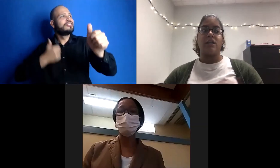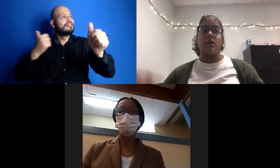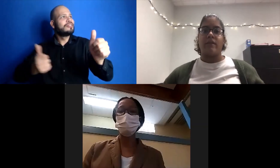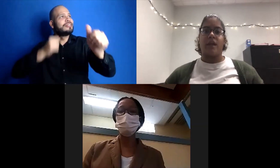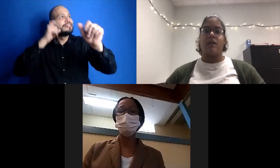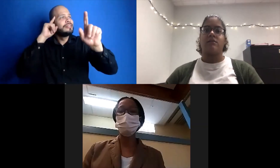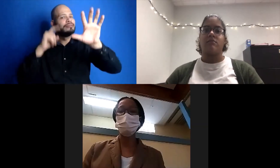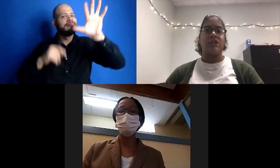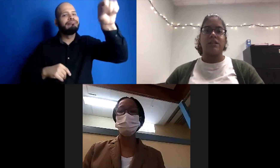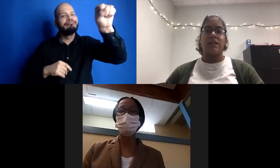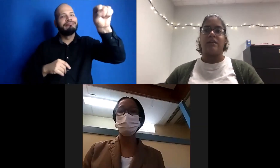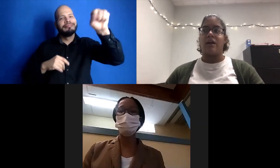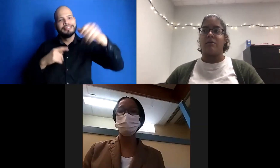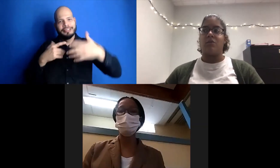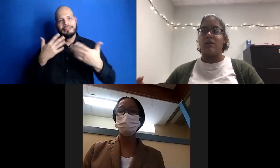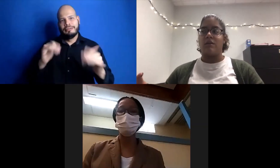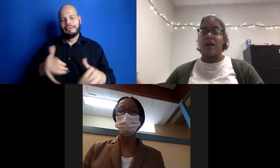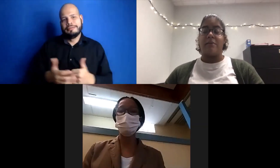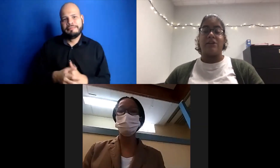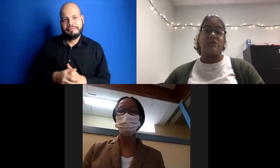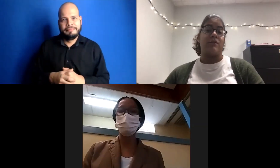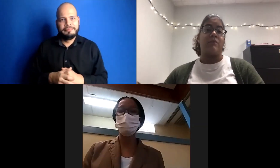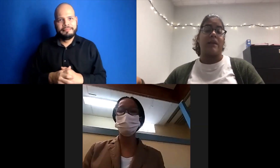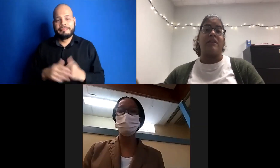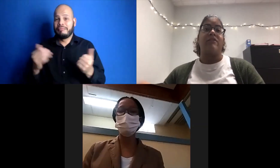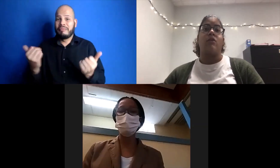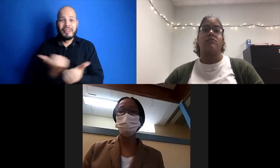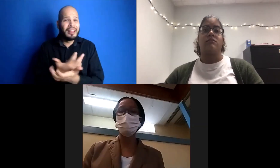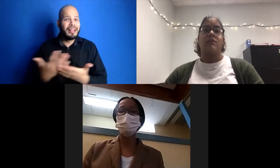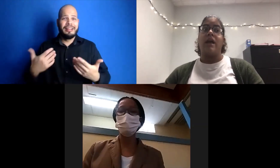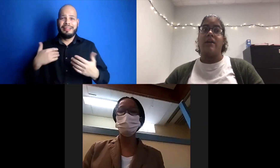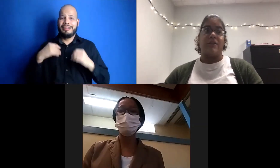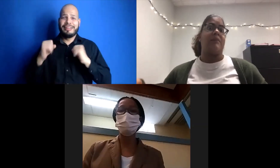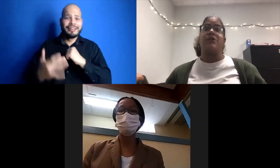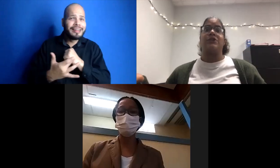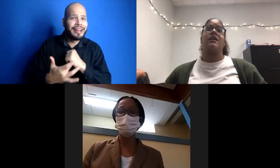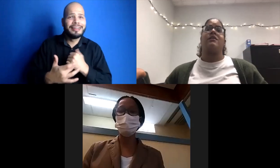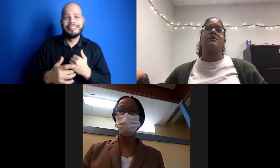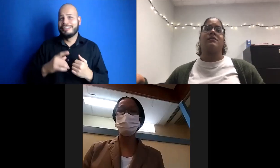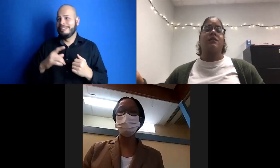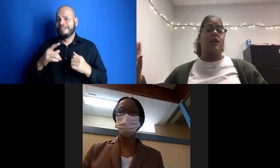everything else I just need more accommodations for like my phone and then I'm good to go okay